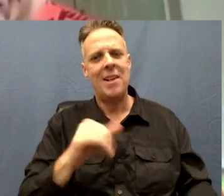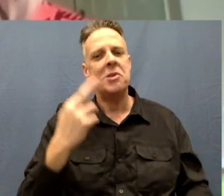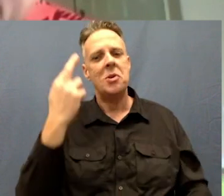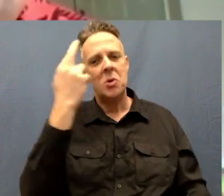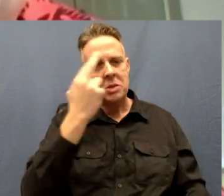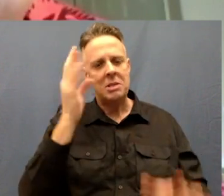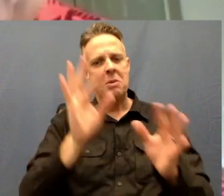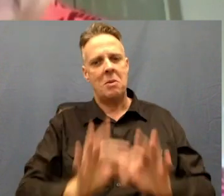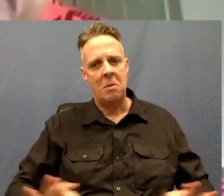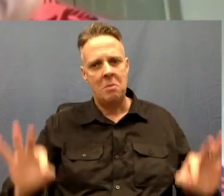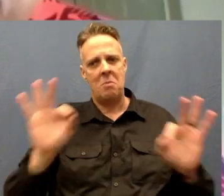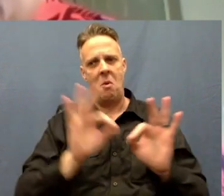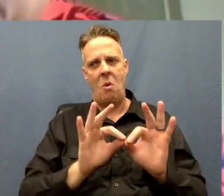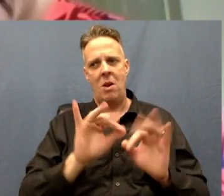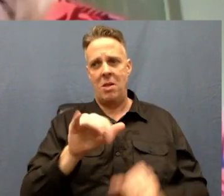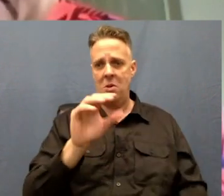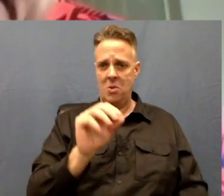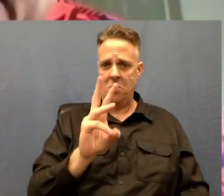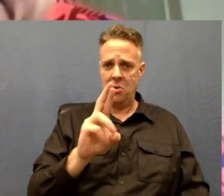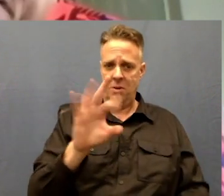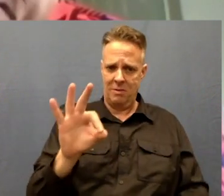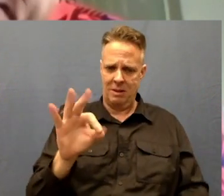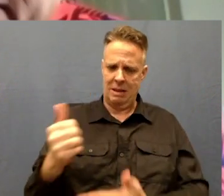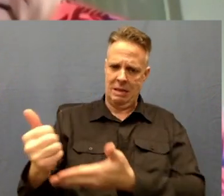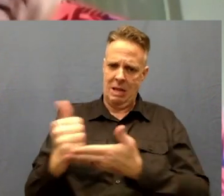WHY IT'S VERY IMPORTANT THAT THIS FUND REACHES OUT TO ALL PACIFIC ISLAND COMMUNITIES, BECAUSE WE'RE HERE, WE'VE BEEN